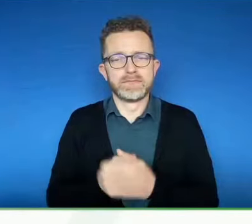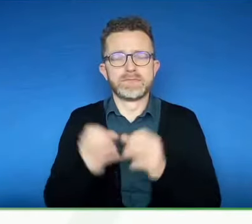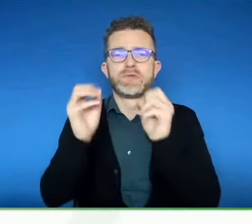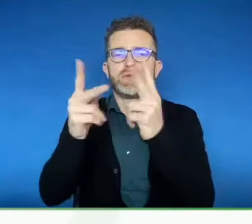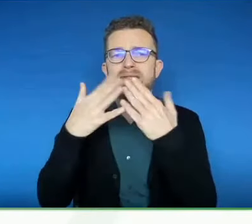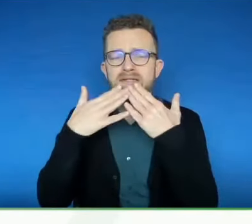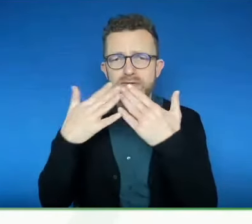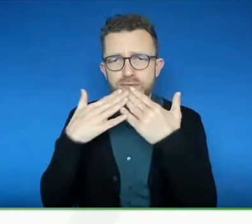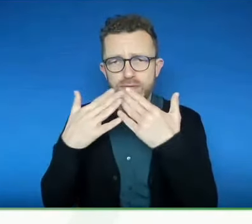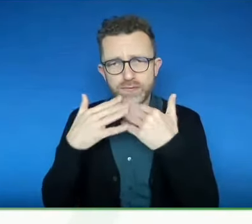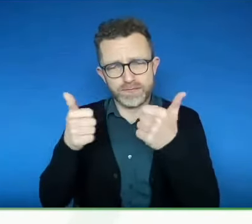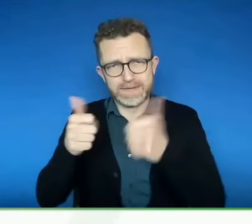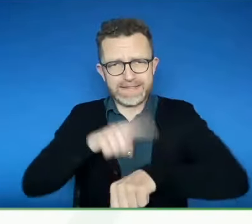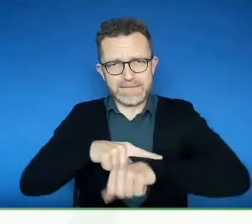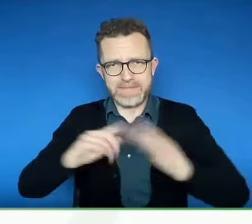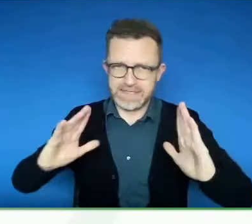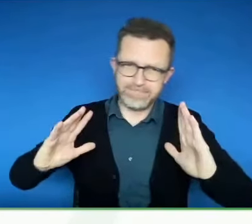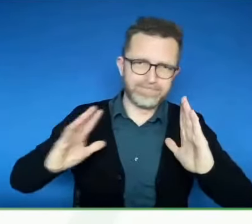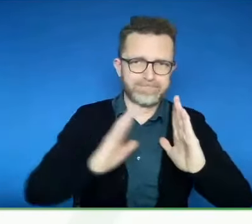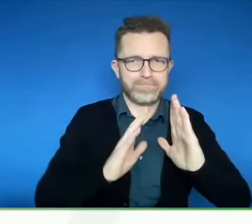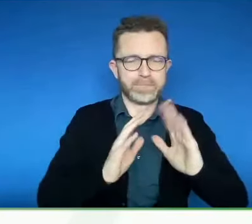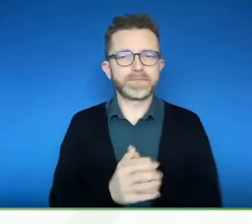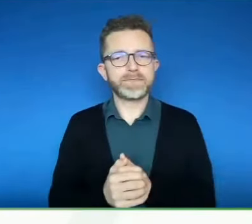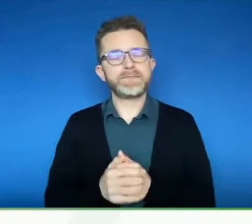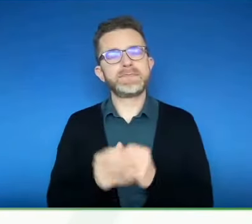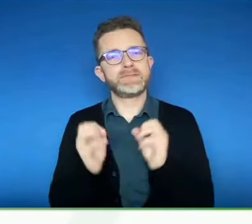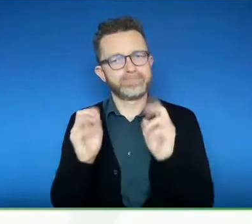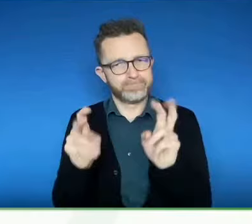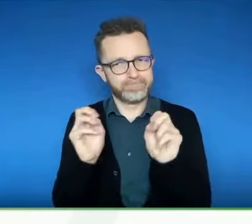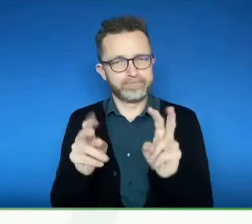and we want to share the material with you on the slide.